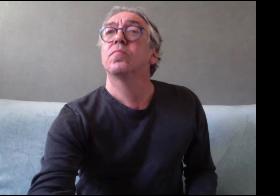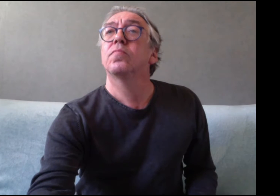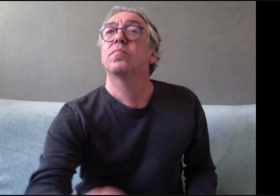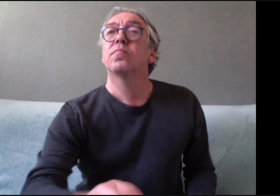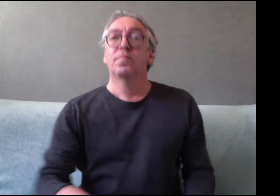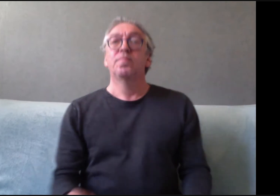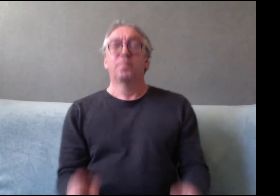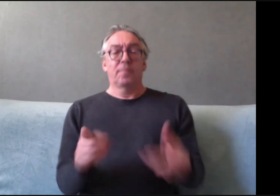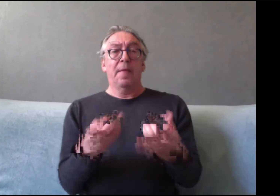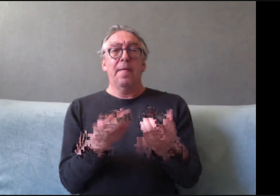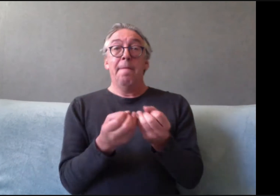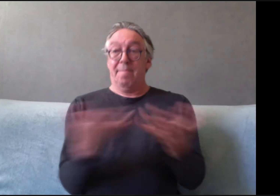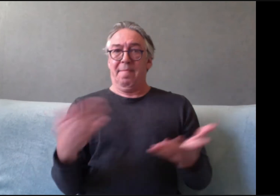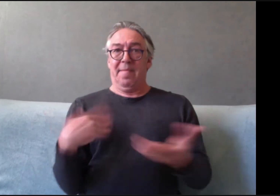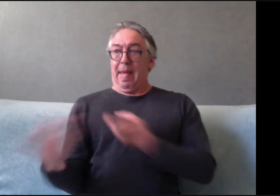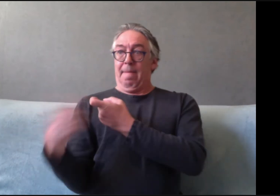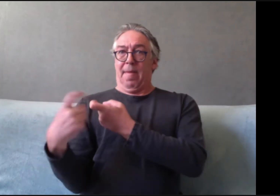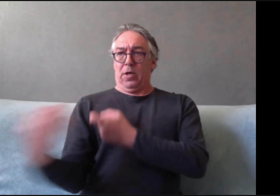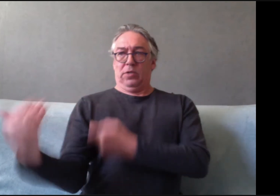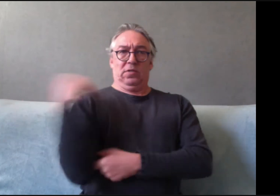and by support services at their own expense.